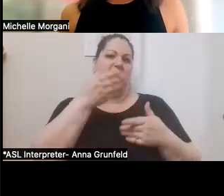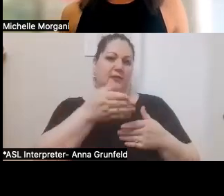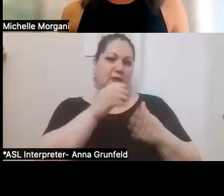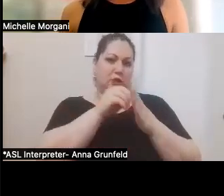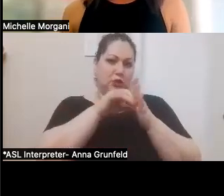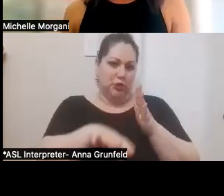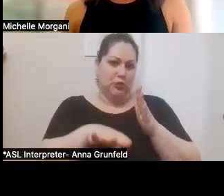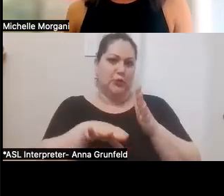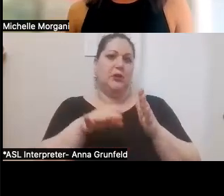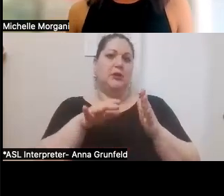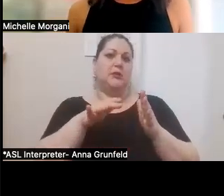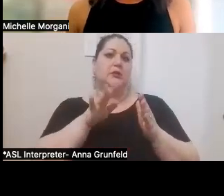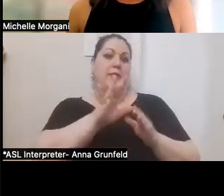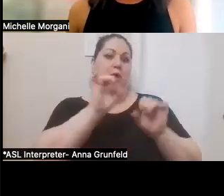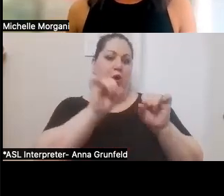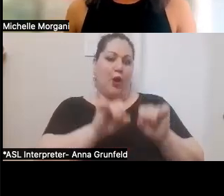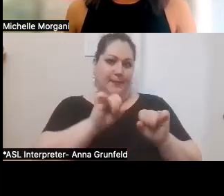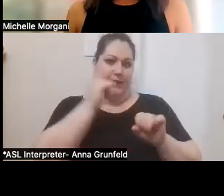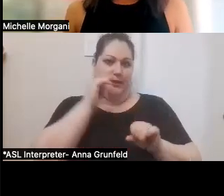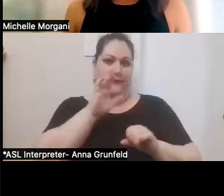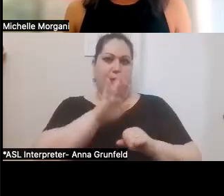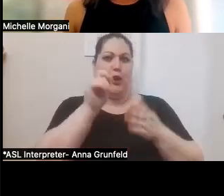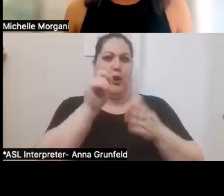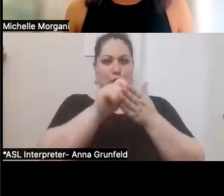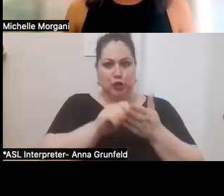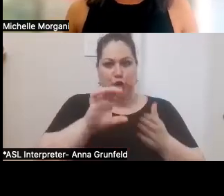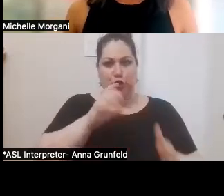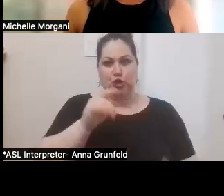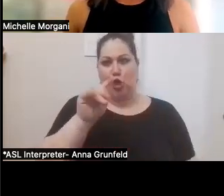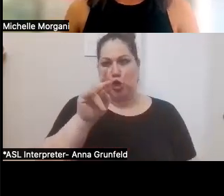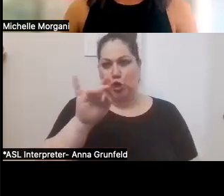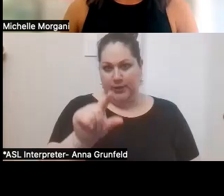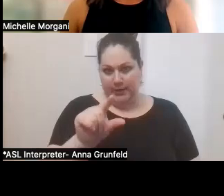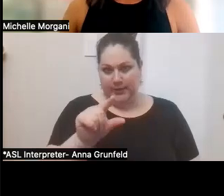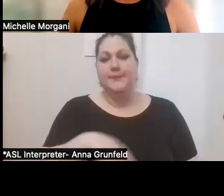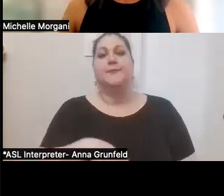because that is one area the student has also indicated as their biggest area of concern.